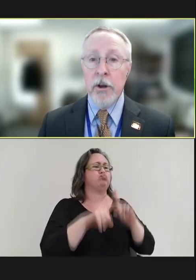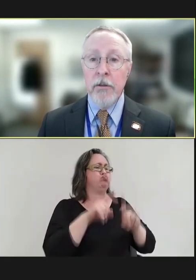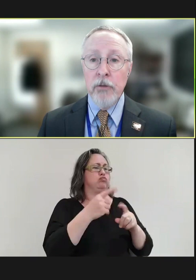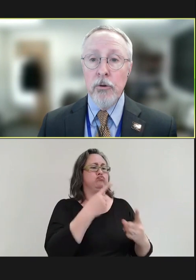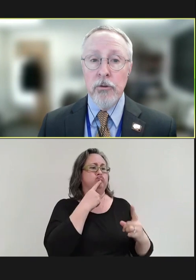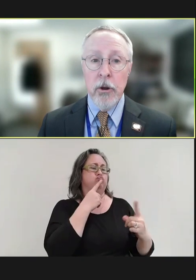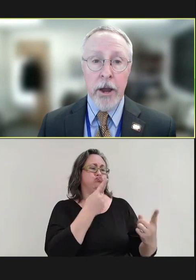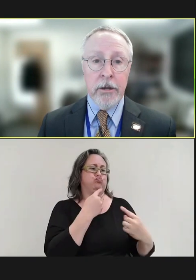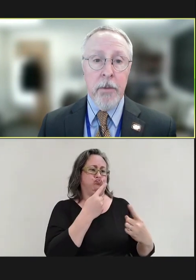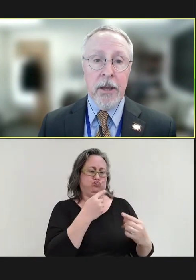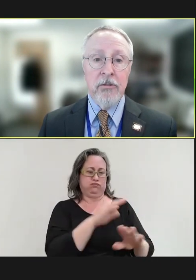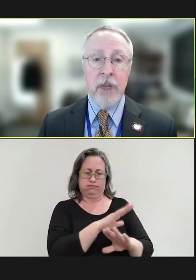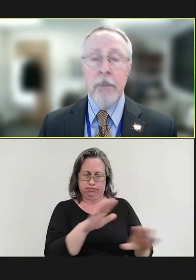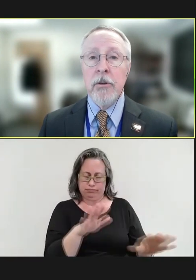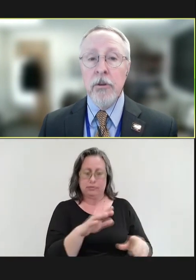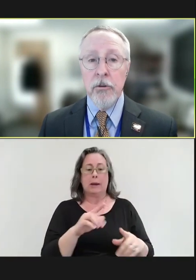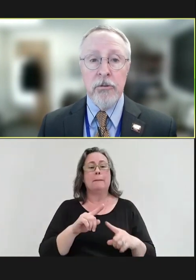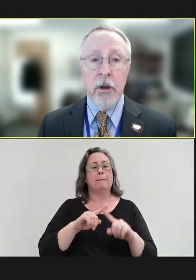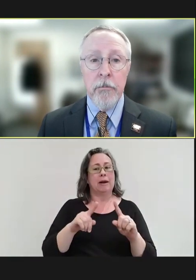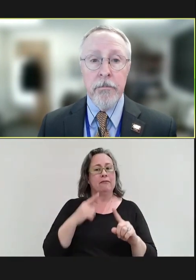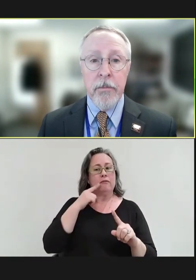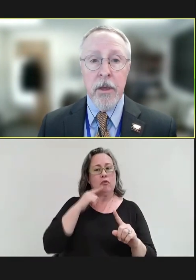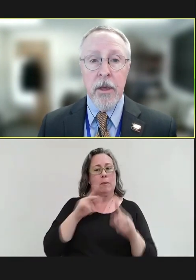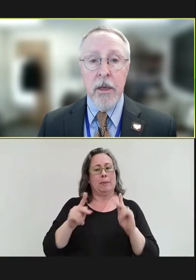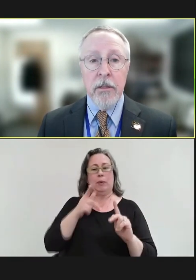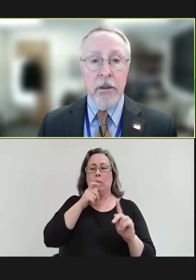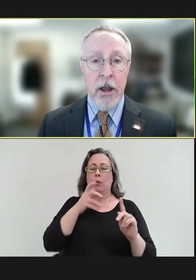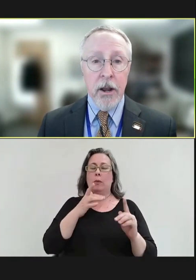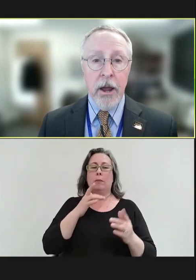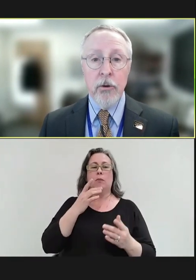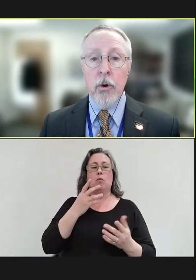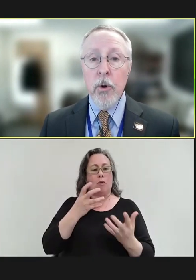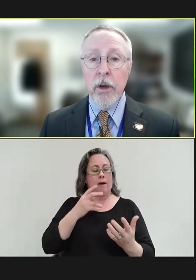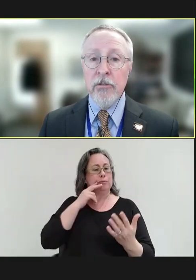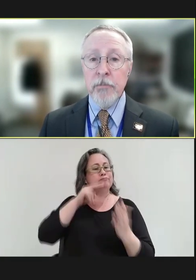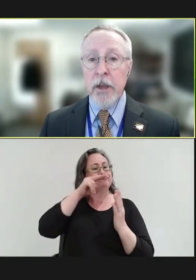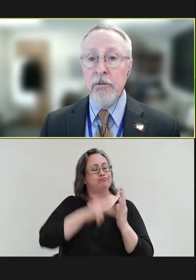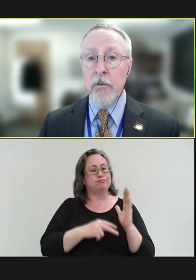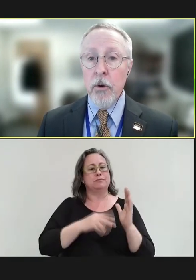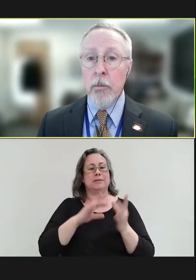individuals who would like to make a statement to do so. The deadline to request a space for verbal